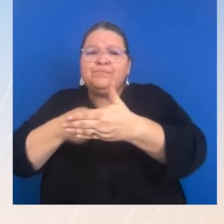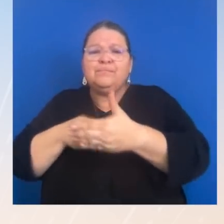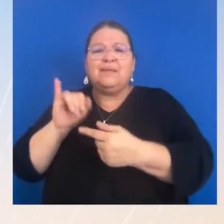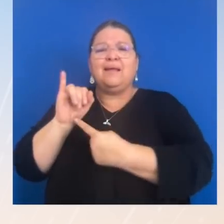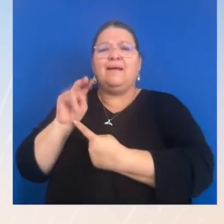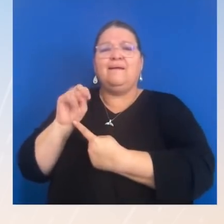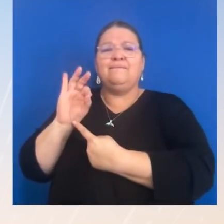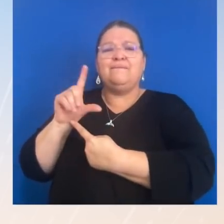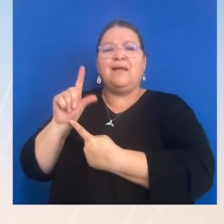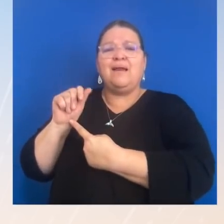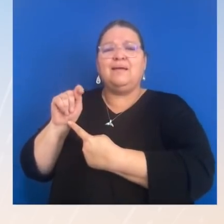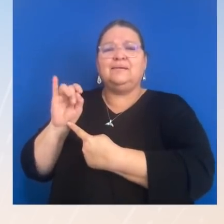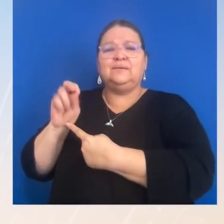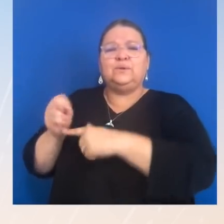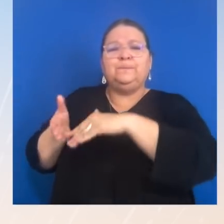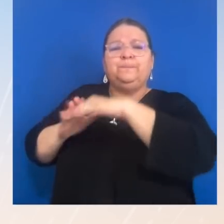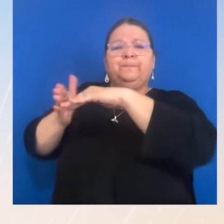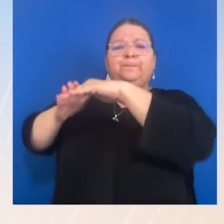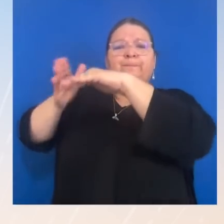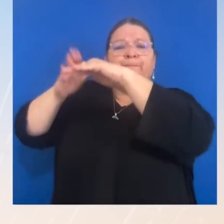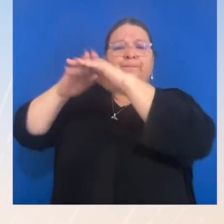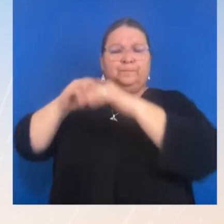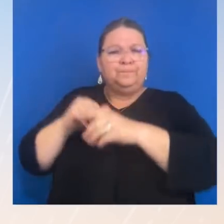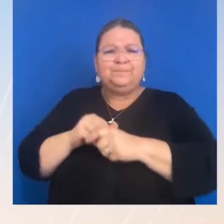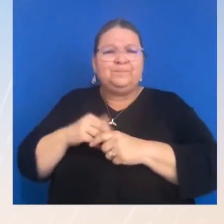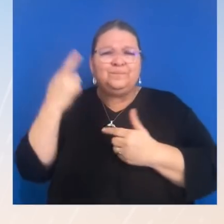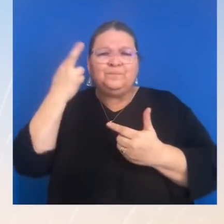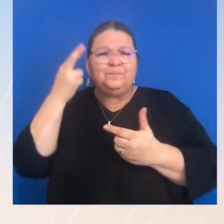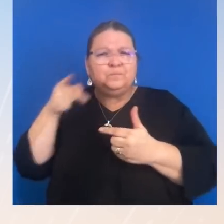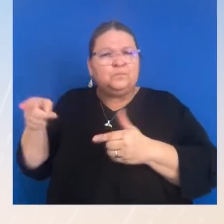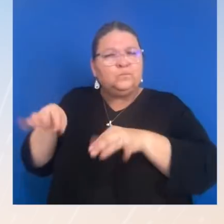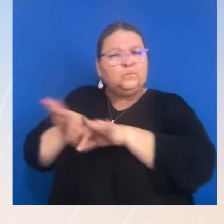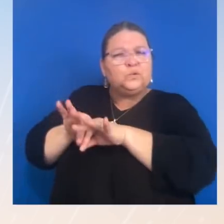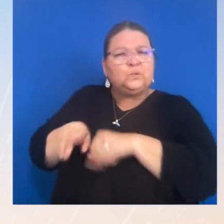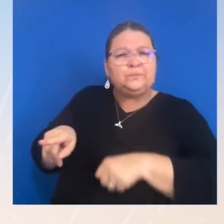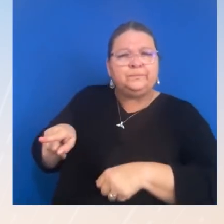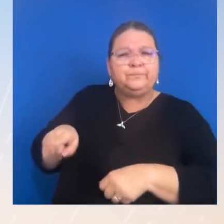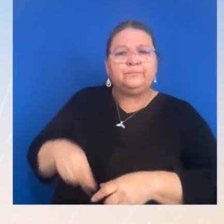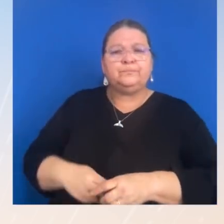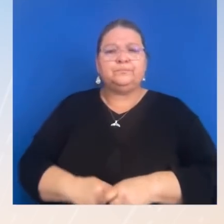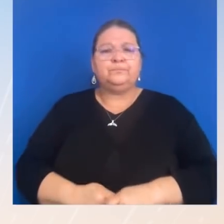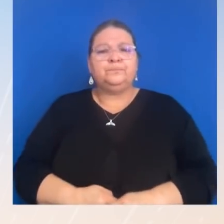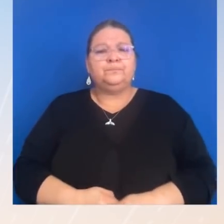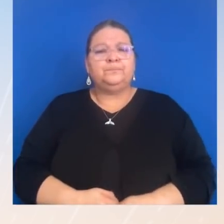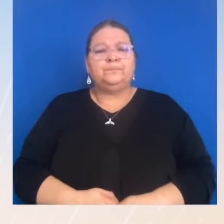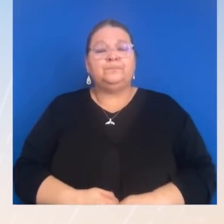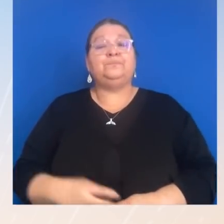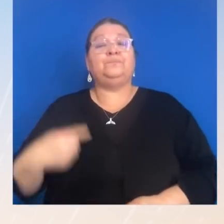Fed nominees on the board in a time of hyped inflation? Ms. Psaki: We believe all five nominees are eminently qualified